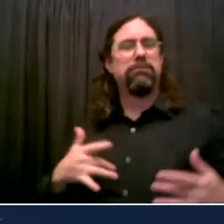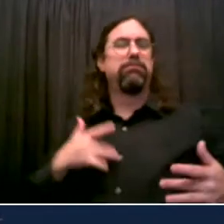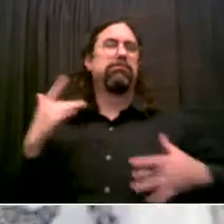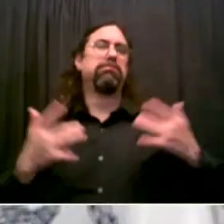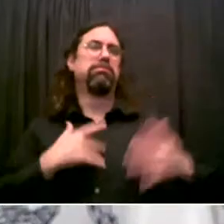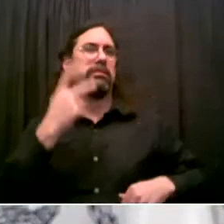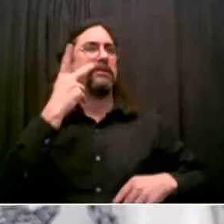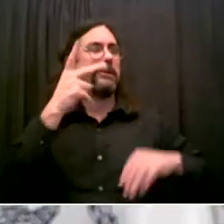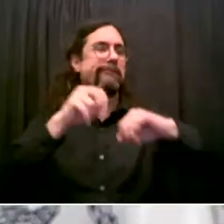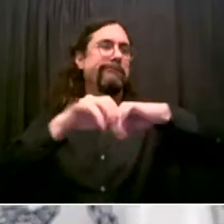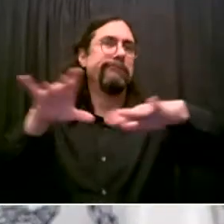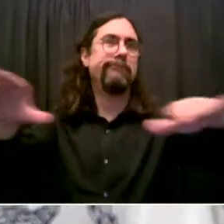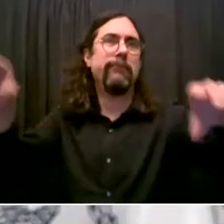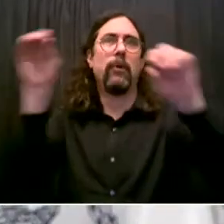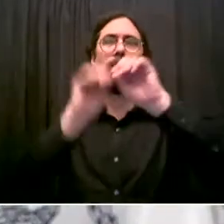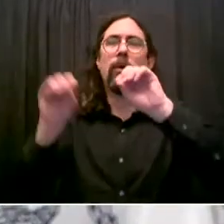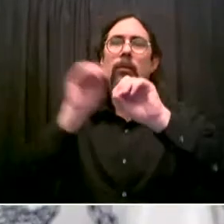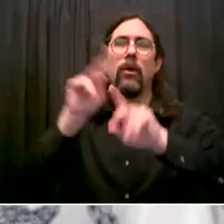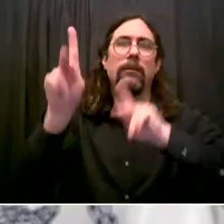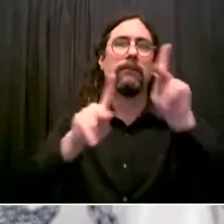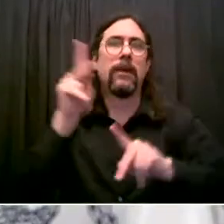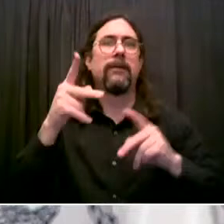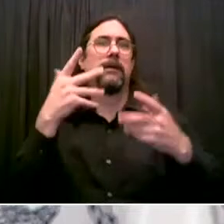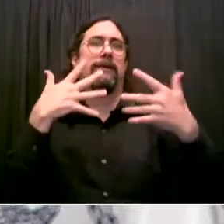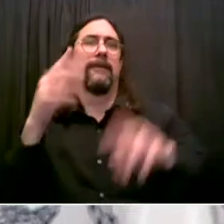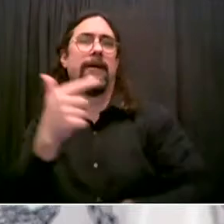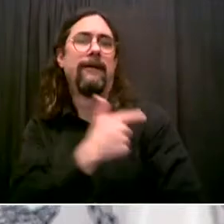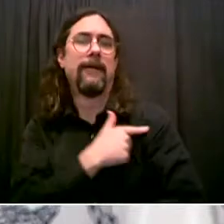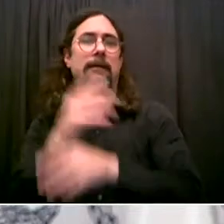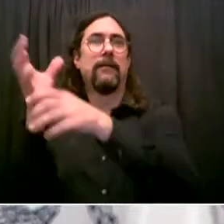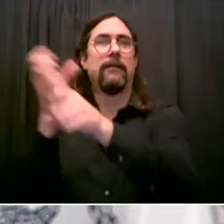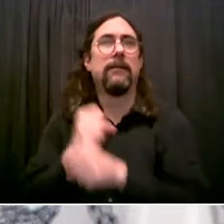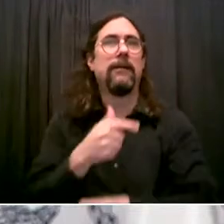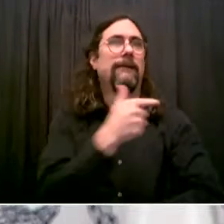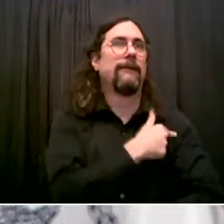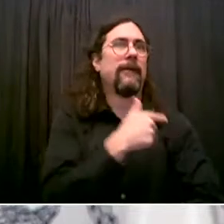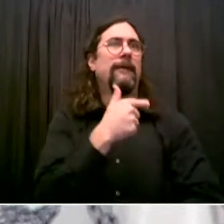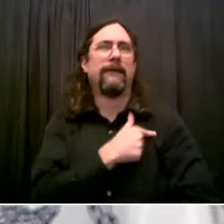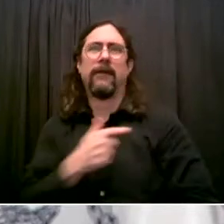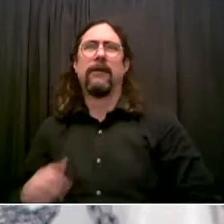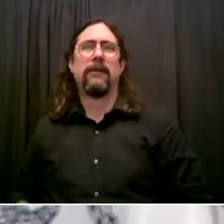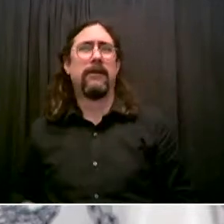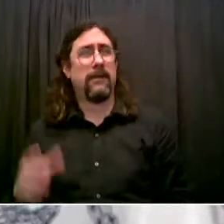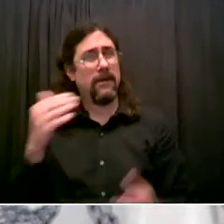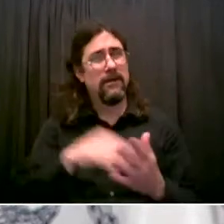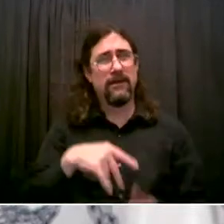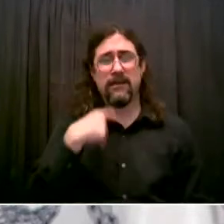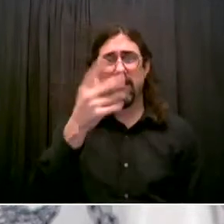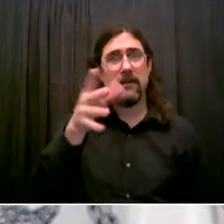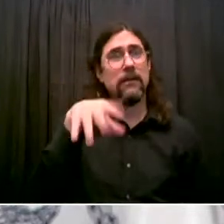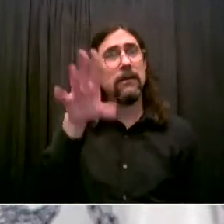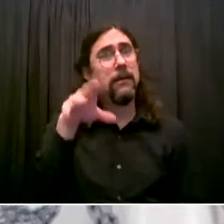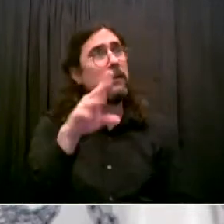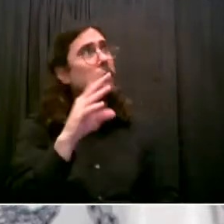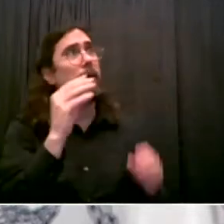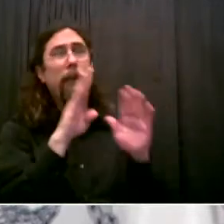RMOE CCVATINAISON EQUALS LESS COVID.